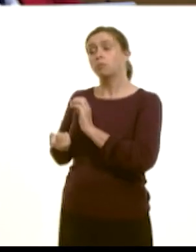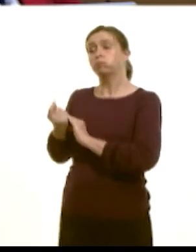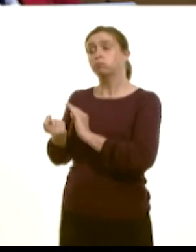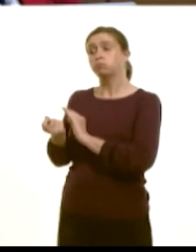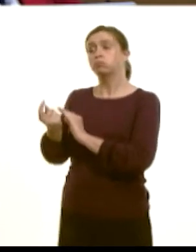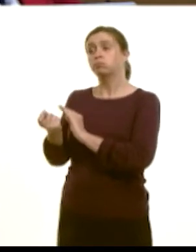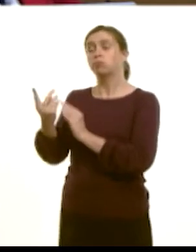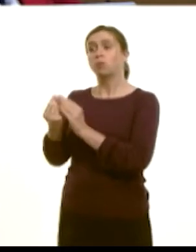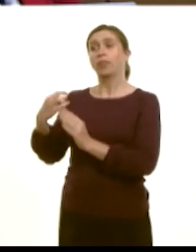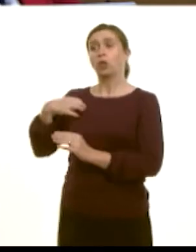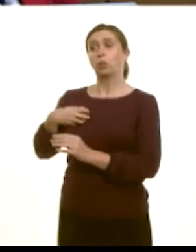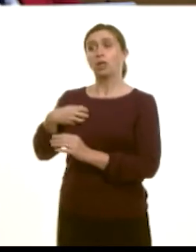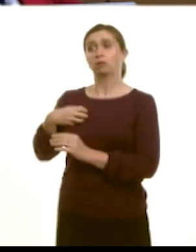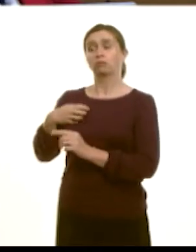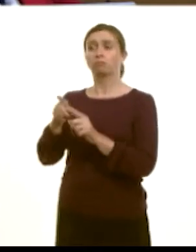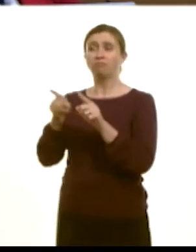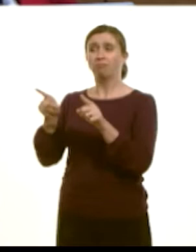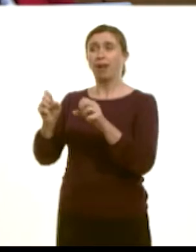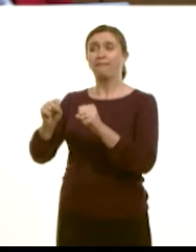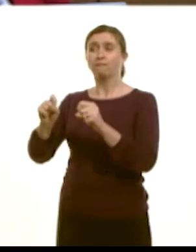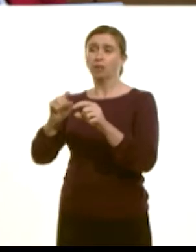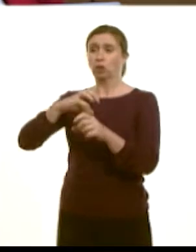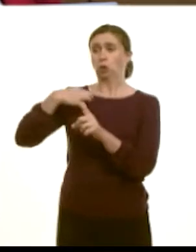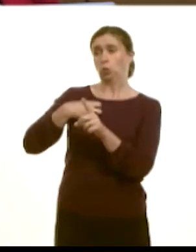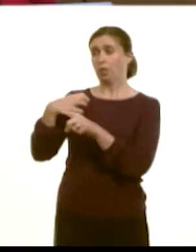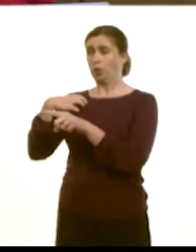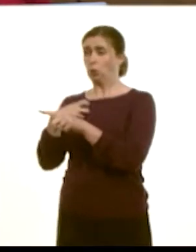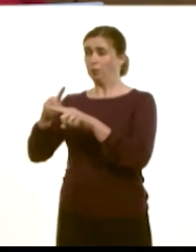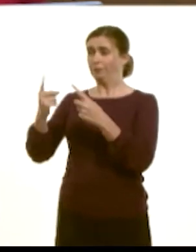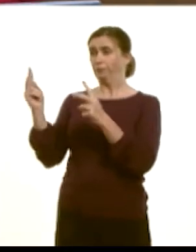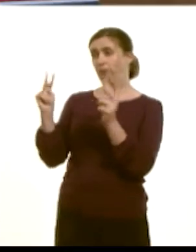There are differences of opinion among the unions as to whether they support the idea